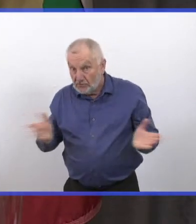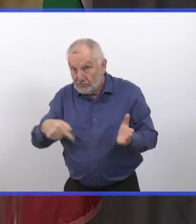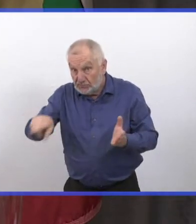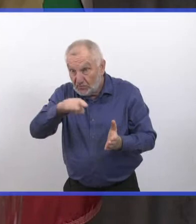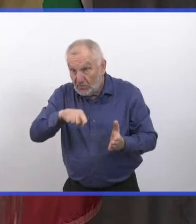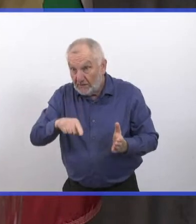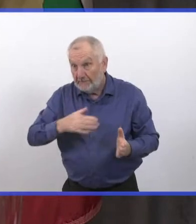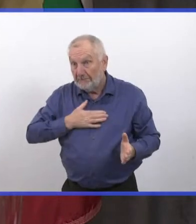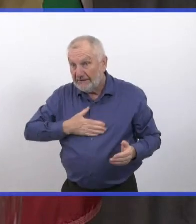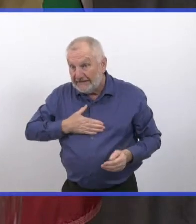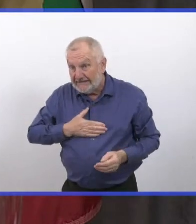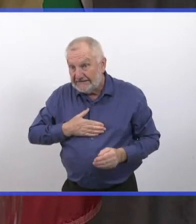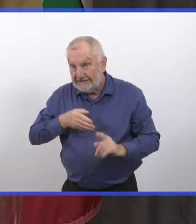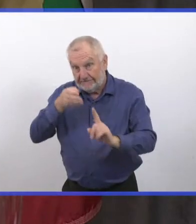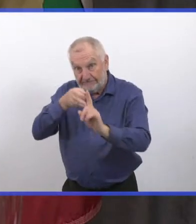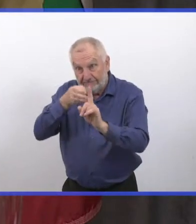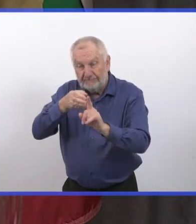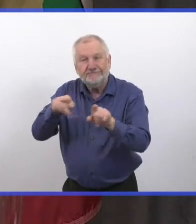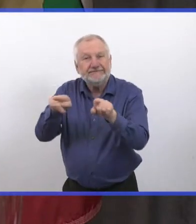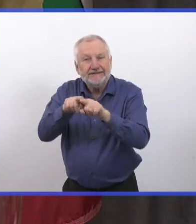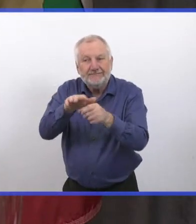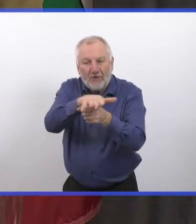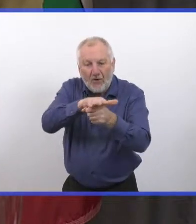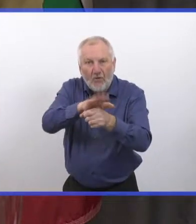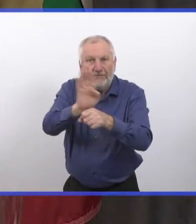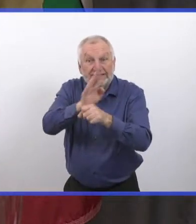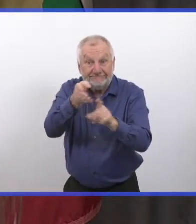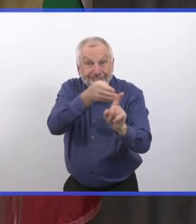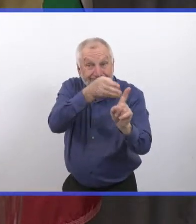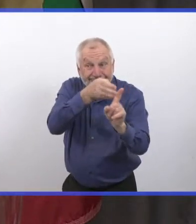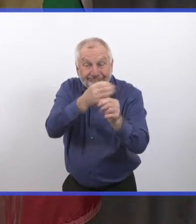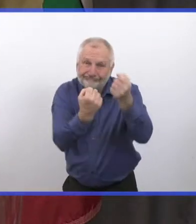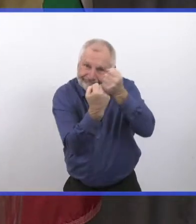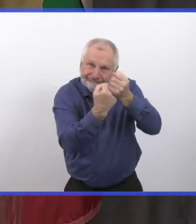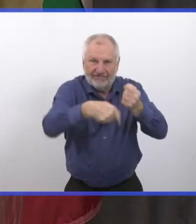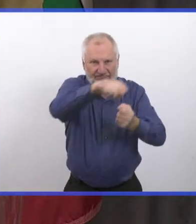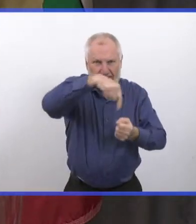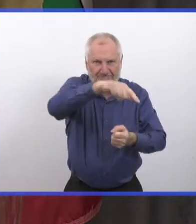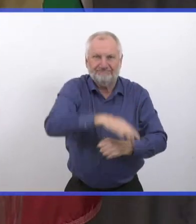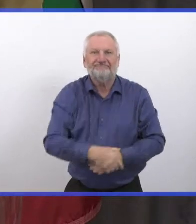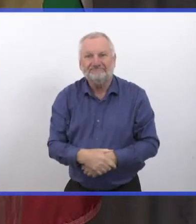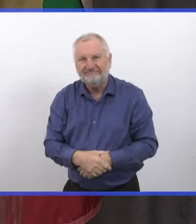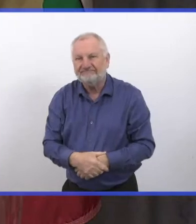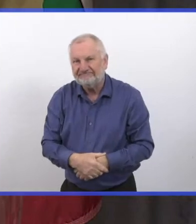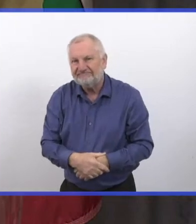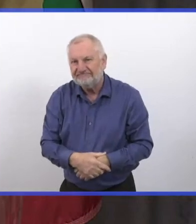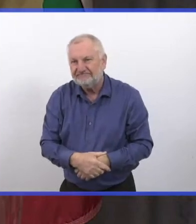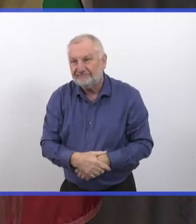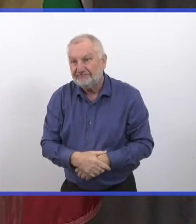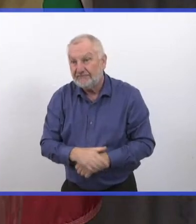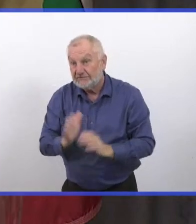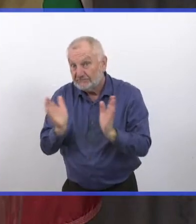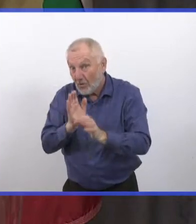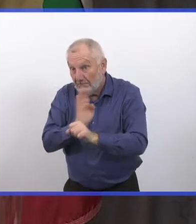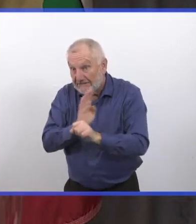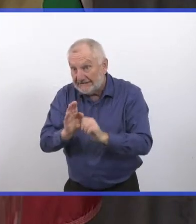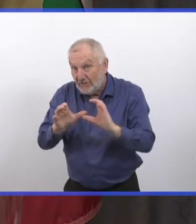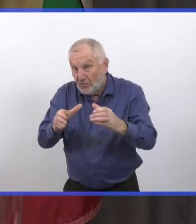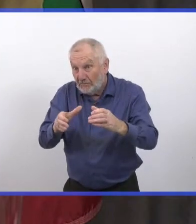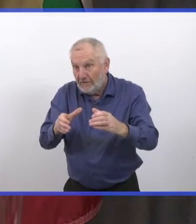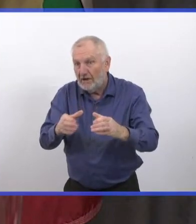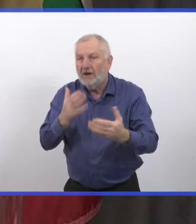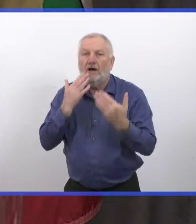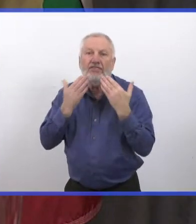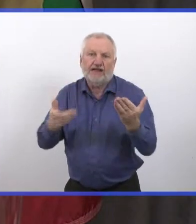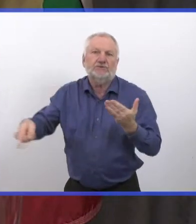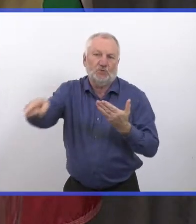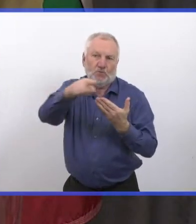Bonjour, quel pourcentage de notre population doit être vacciné pour que nous puissions retourner à la vie normale?